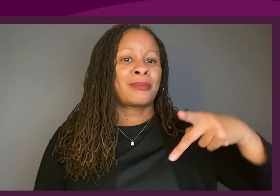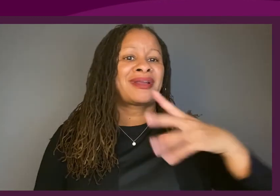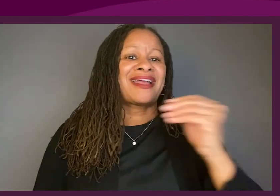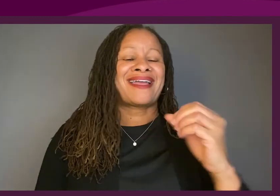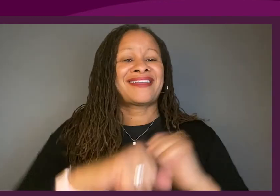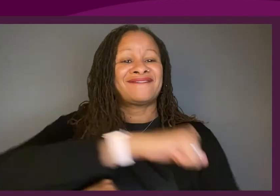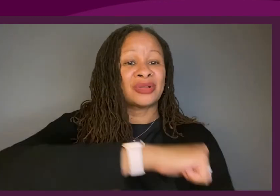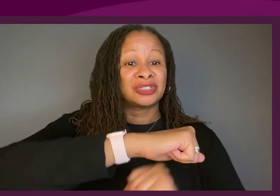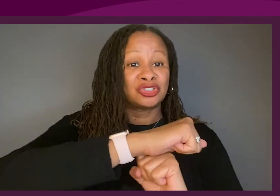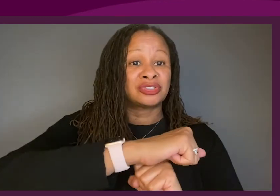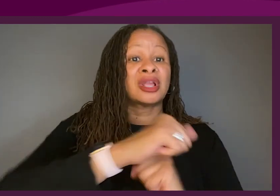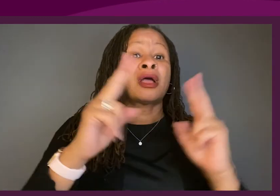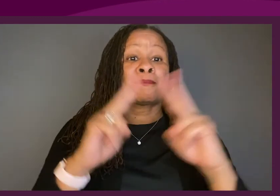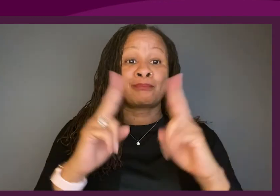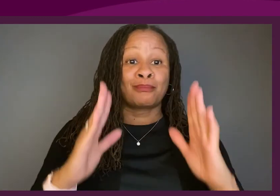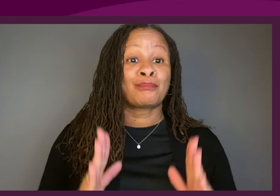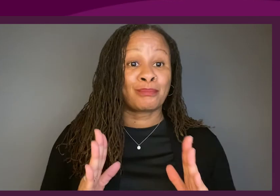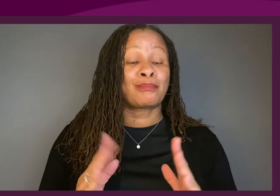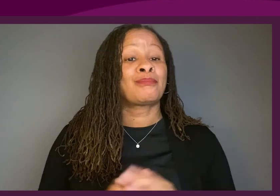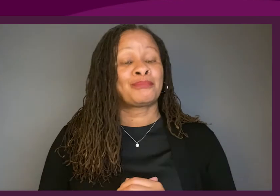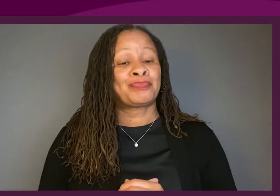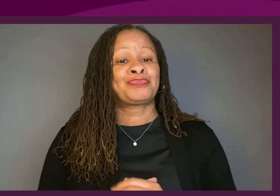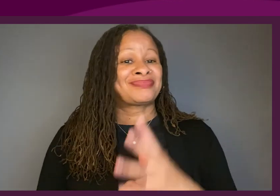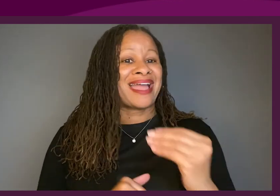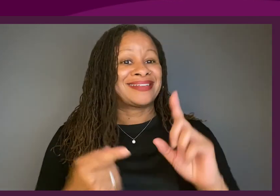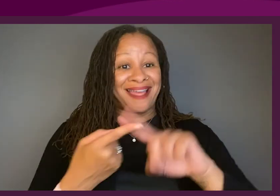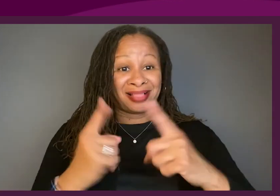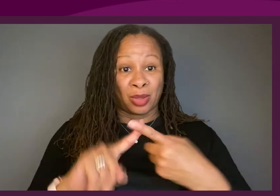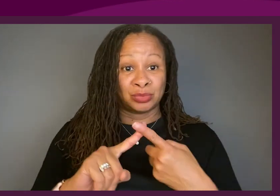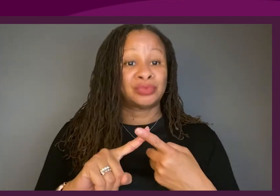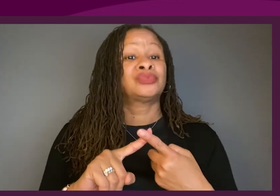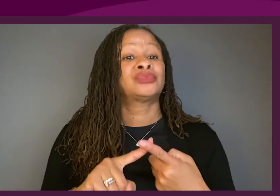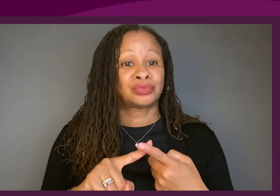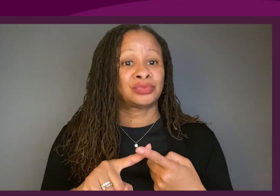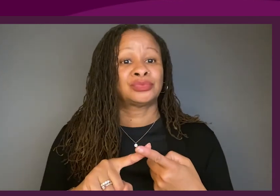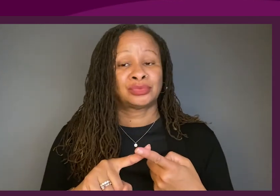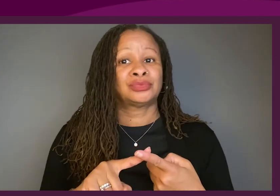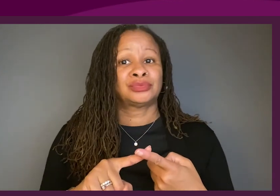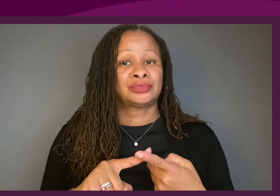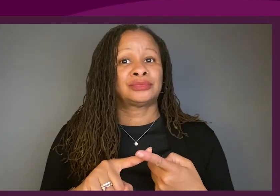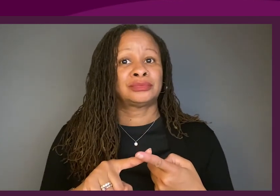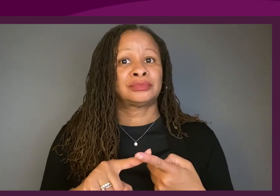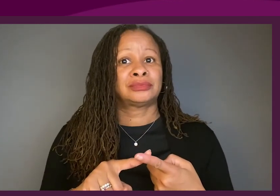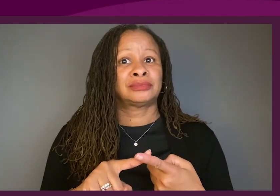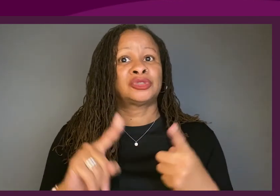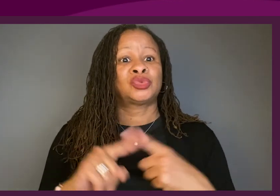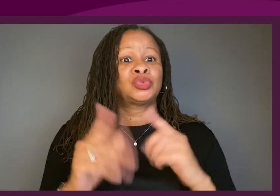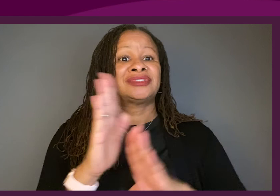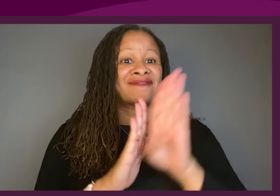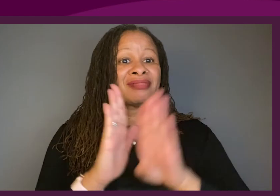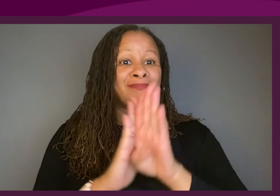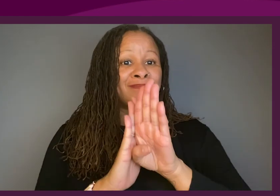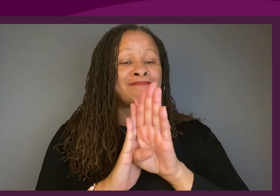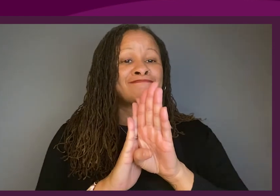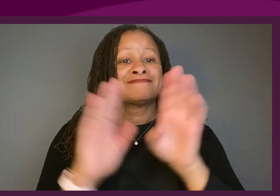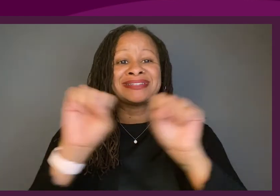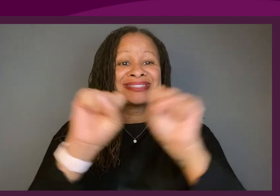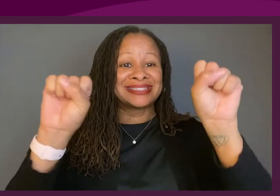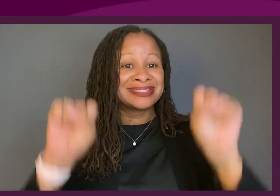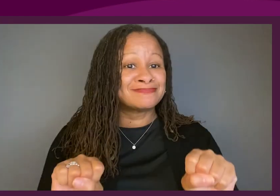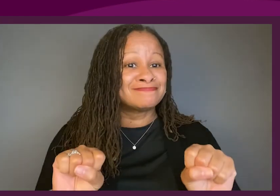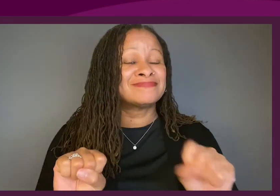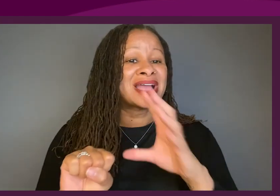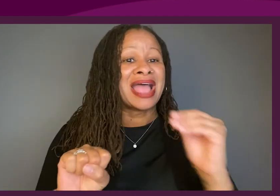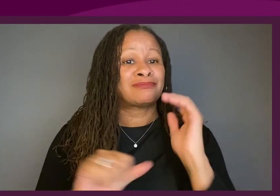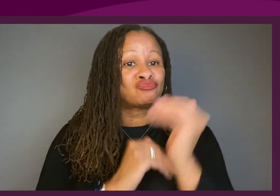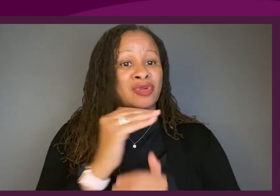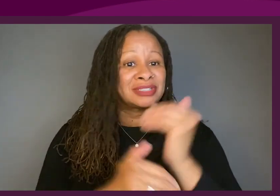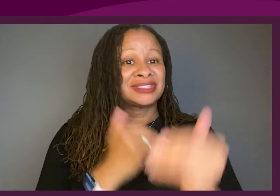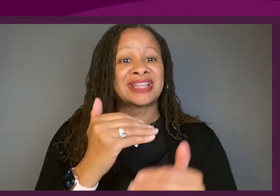that match those humanitarian funders directly with disabled persons organizations that have